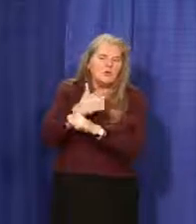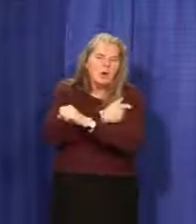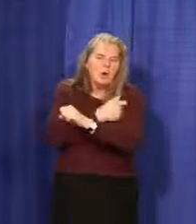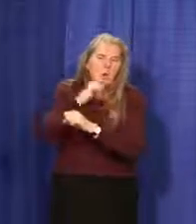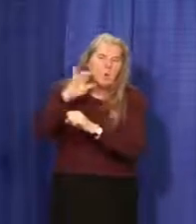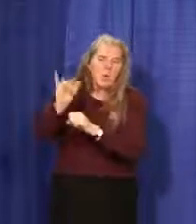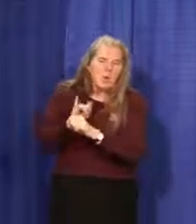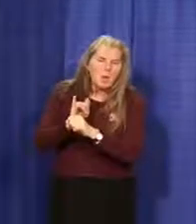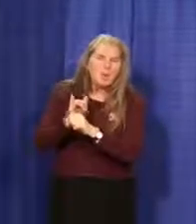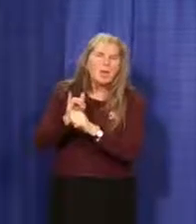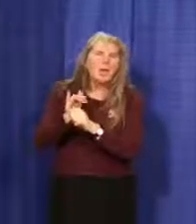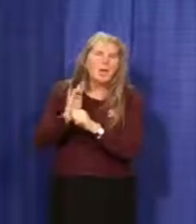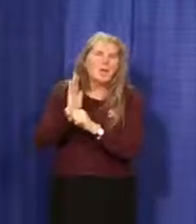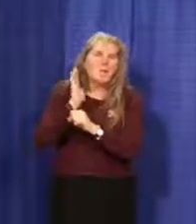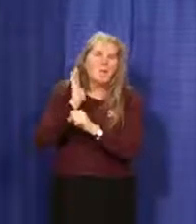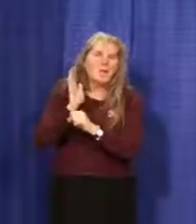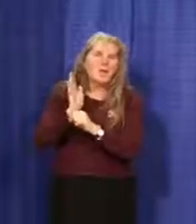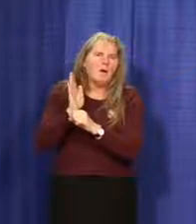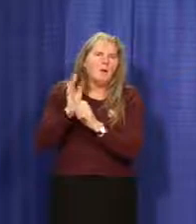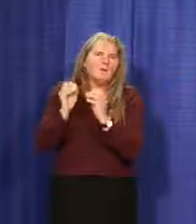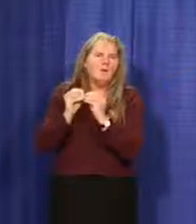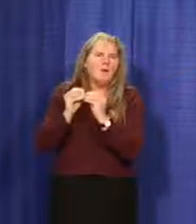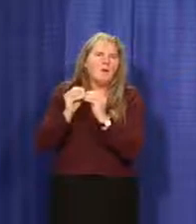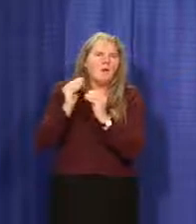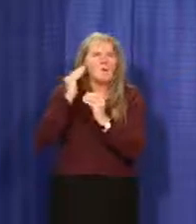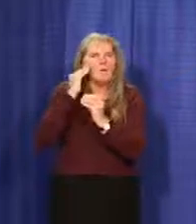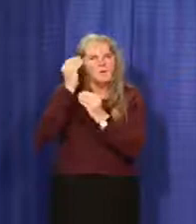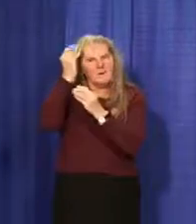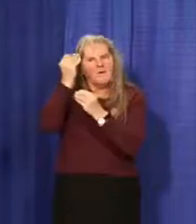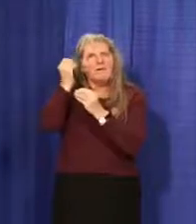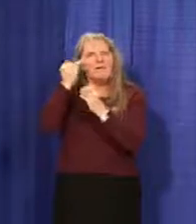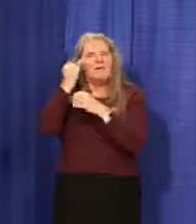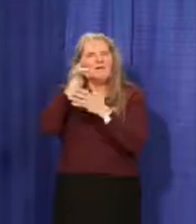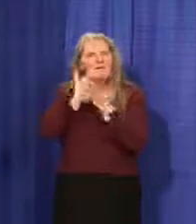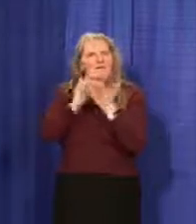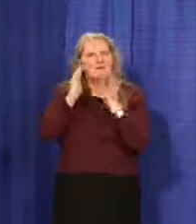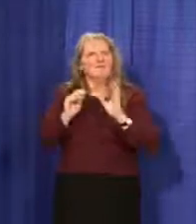the requirements associated with those products, and we will know better.